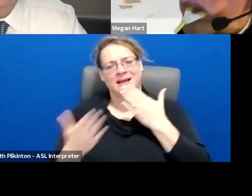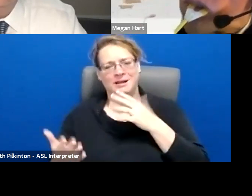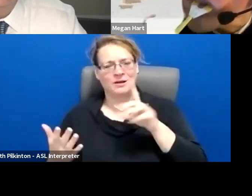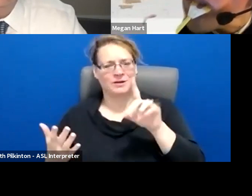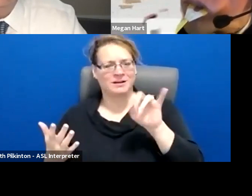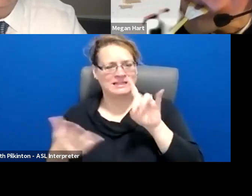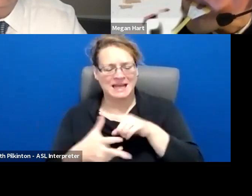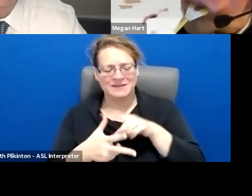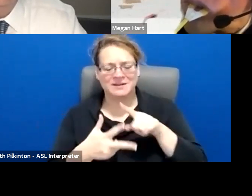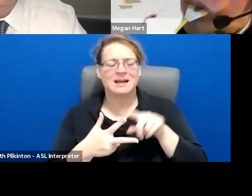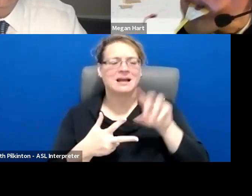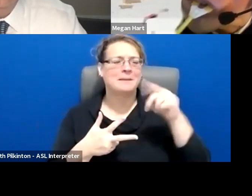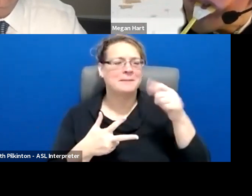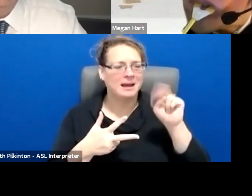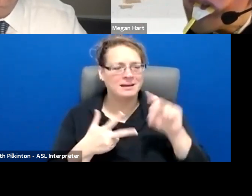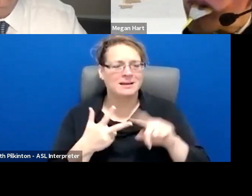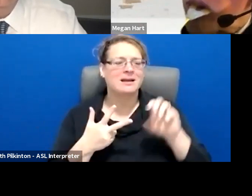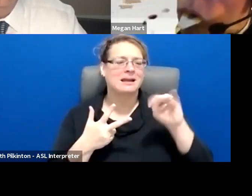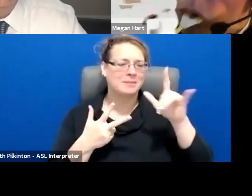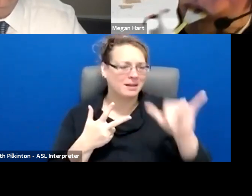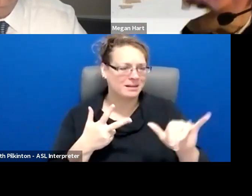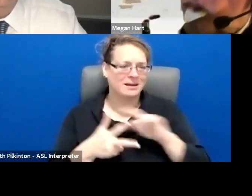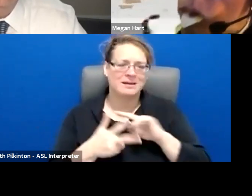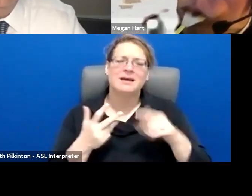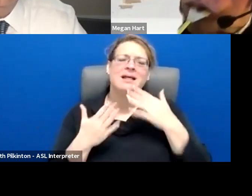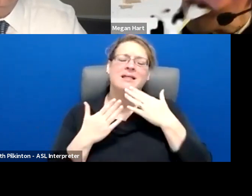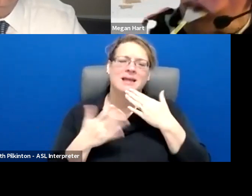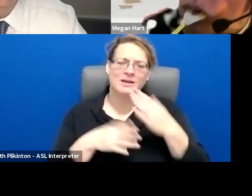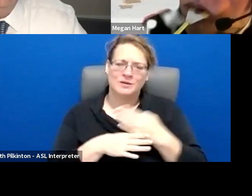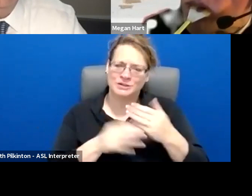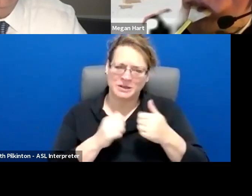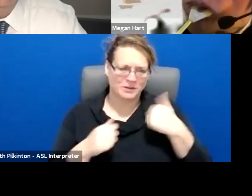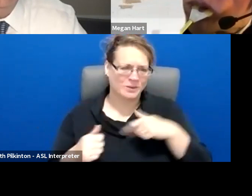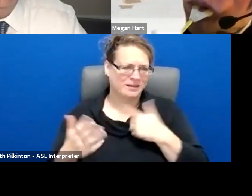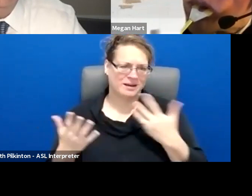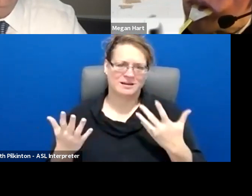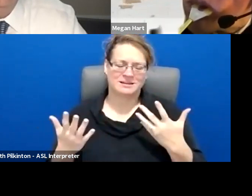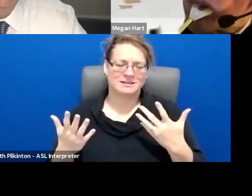Maybe we can do that in a written form because I know people would really like to hear those success stories.